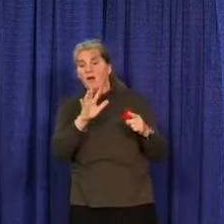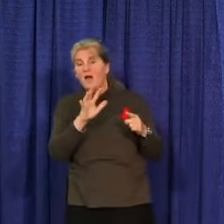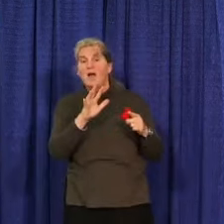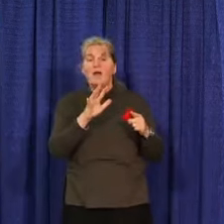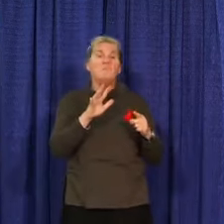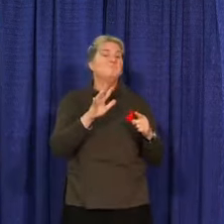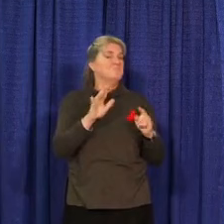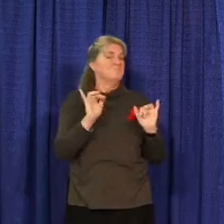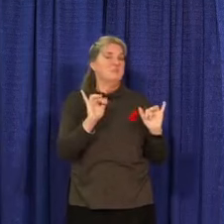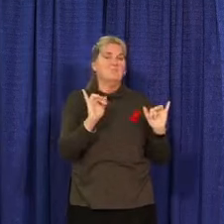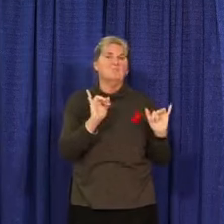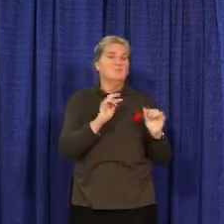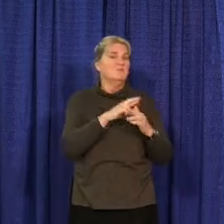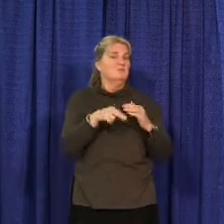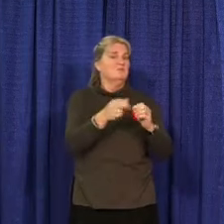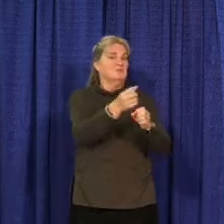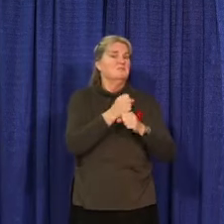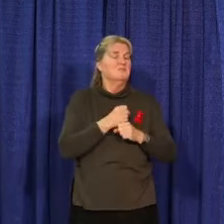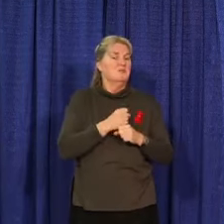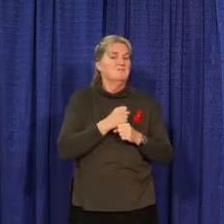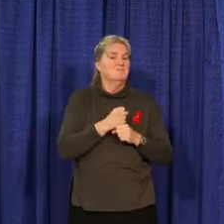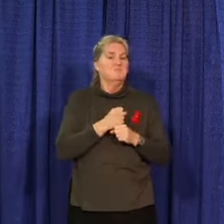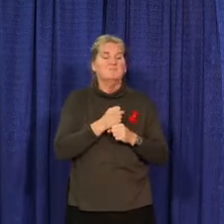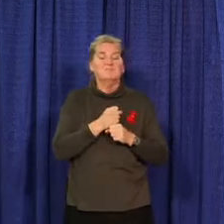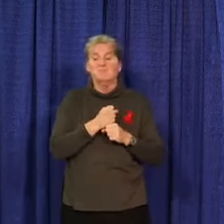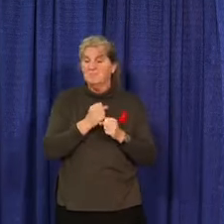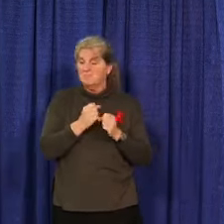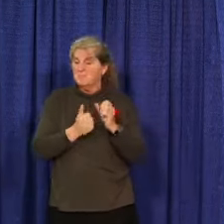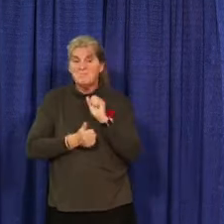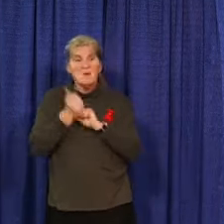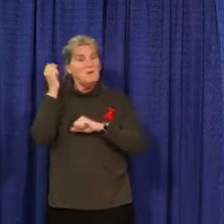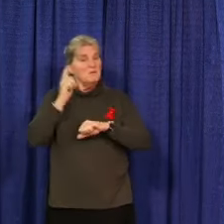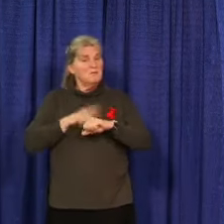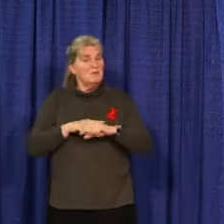to result notification is maintained. In many cases, the turnaround